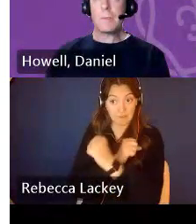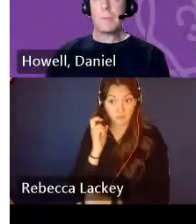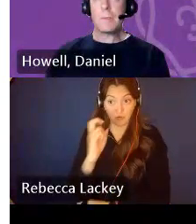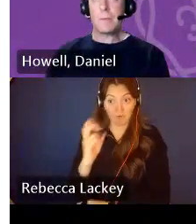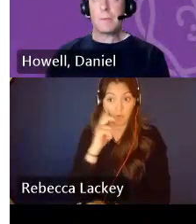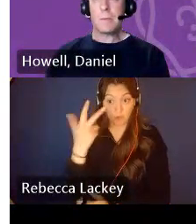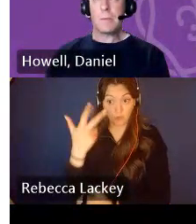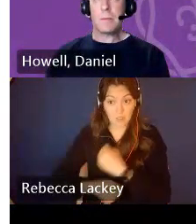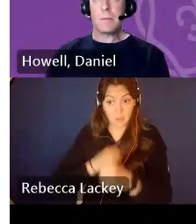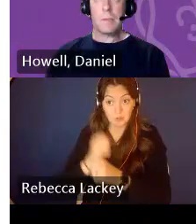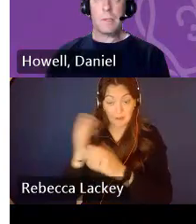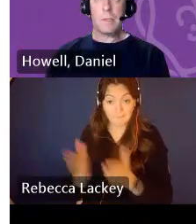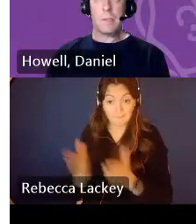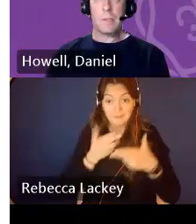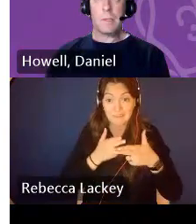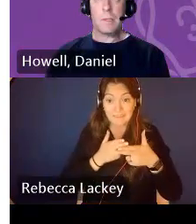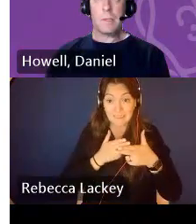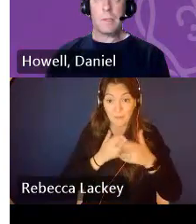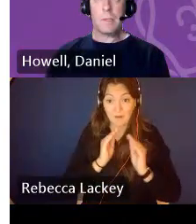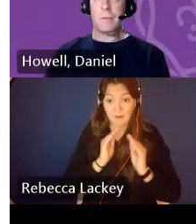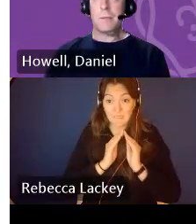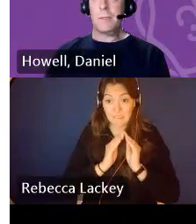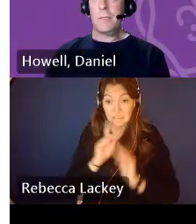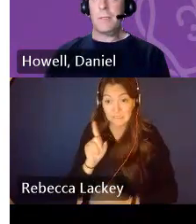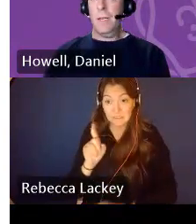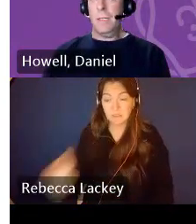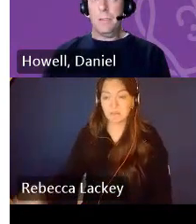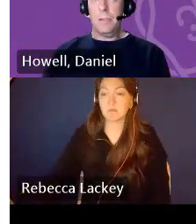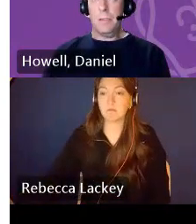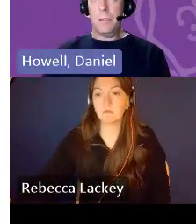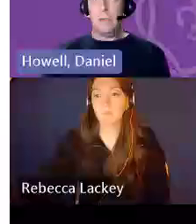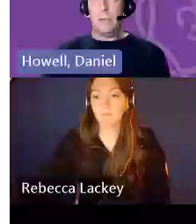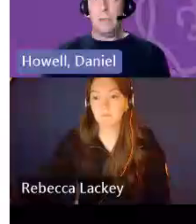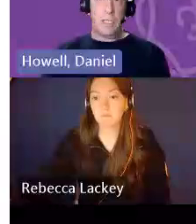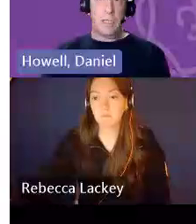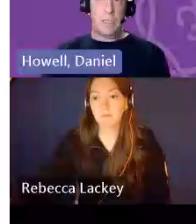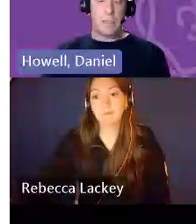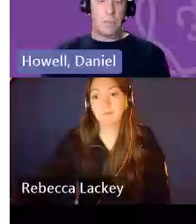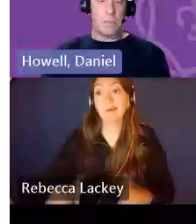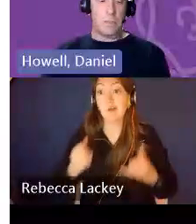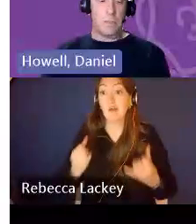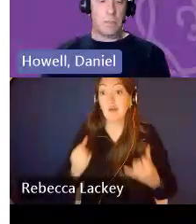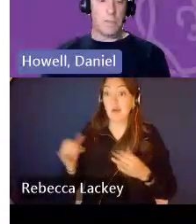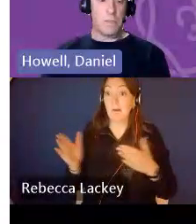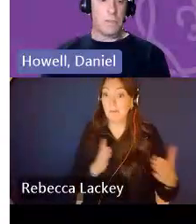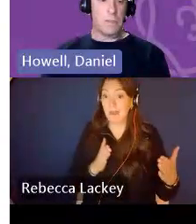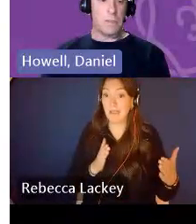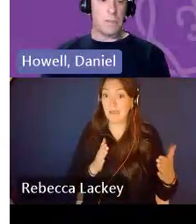plans to make any temporary fixes? That's the current plan is to keep it in service between